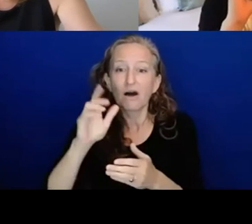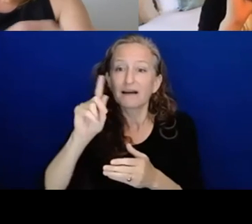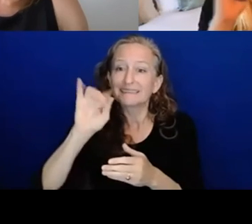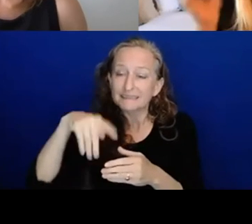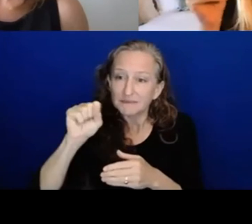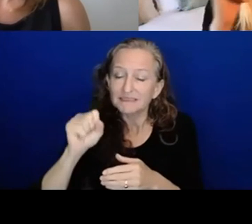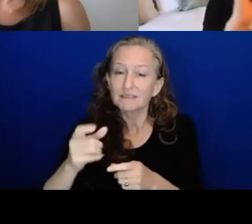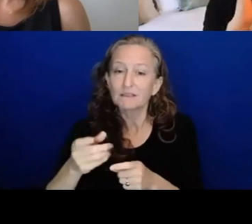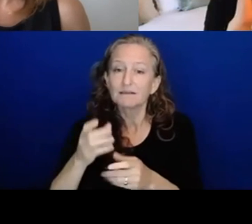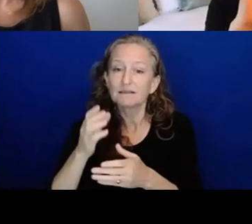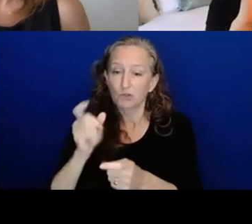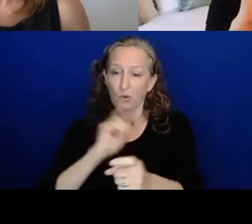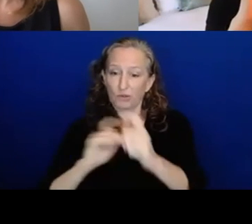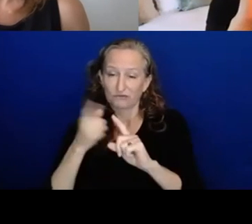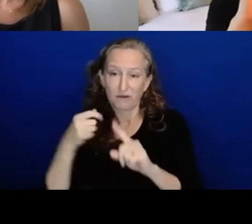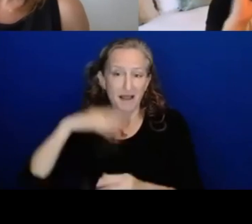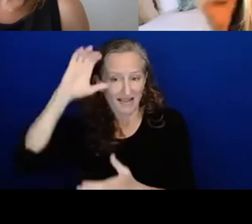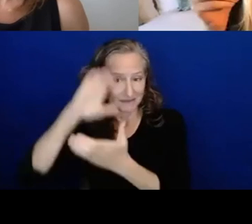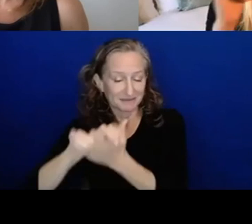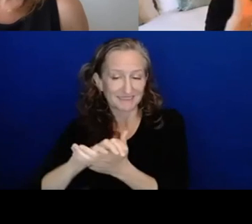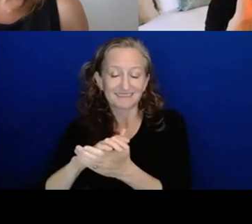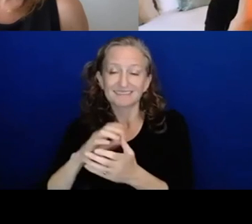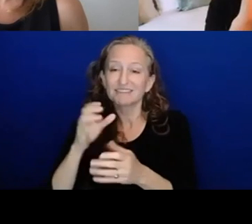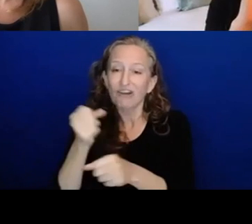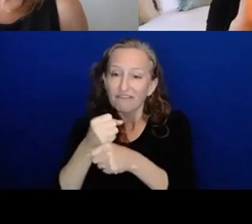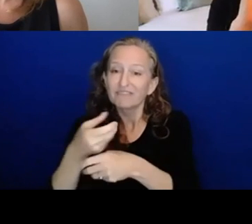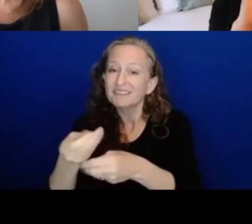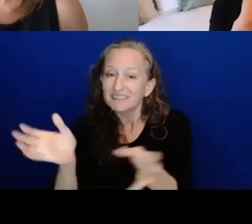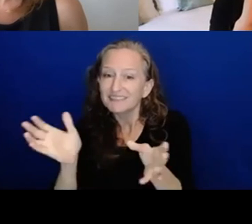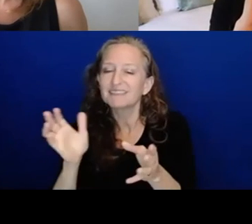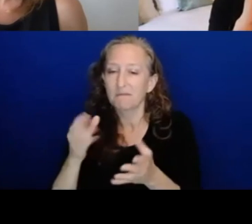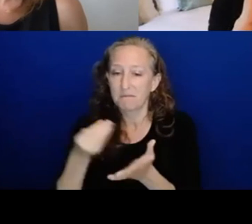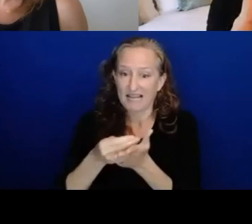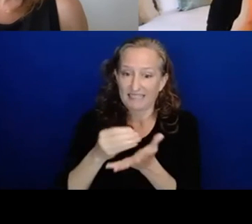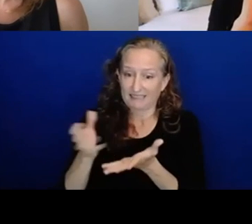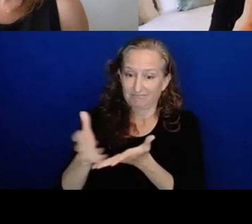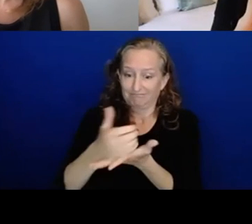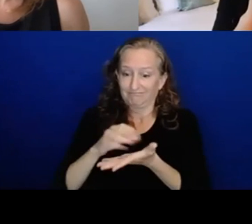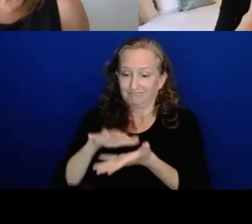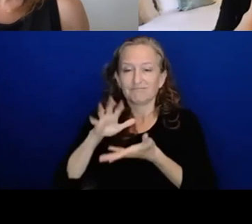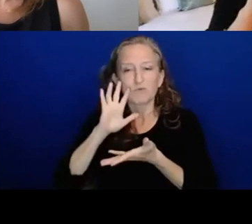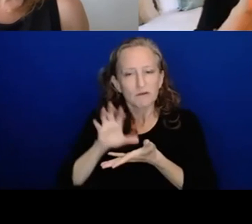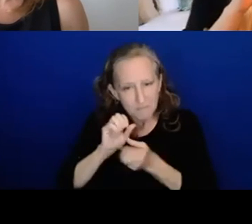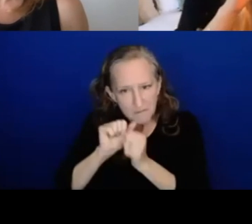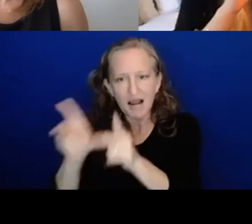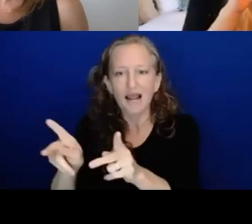gone to the local group that works with our underserved homeless population to keep them